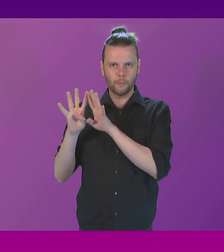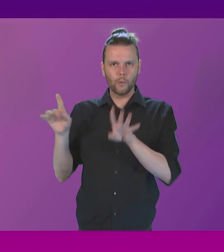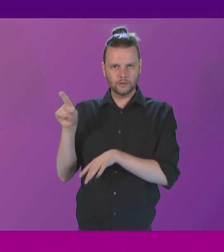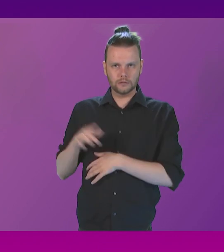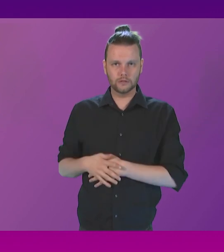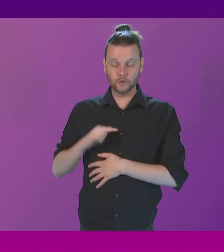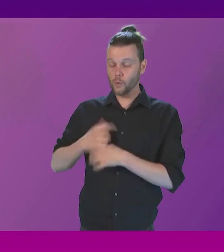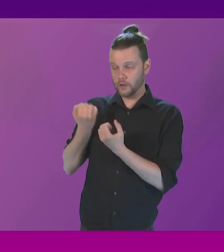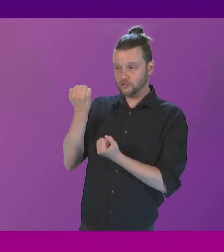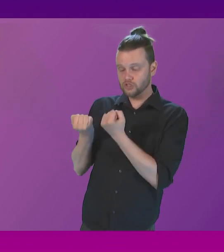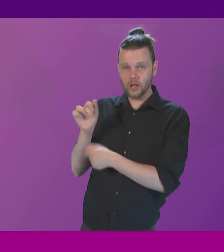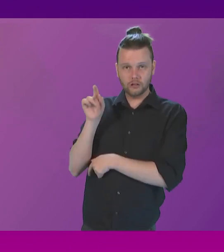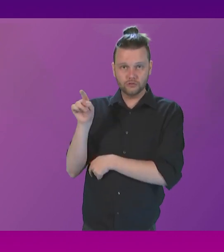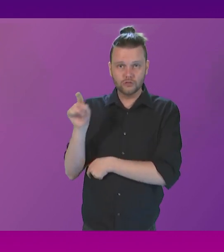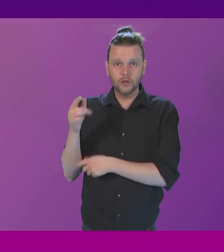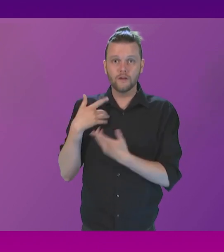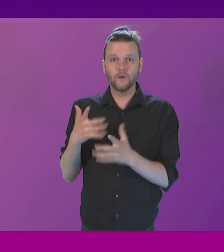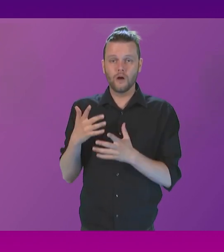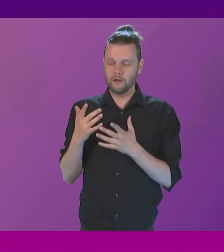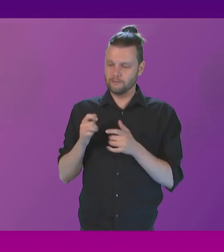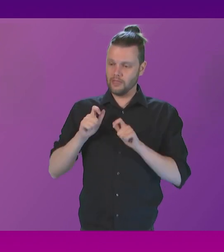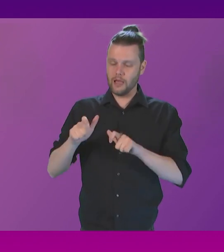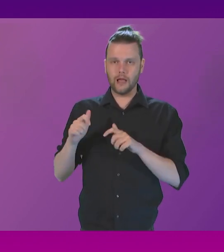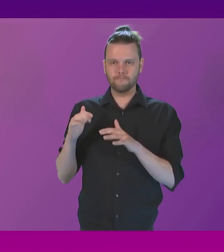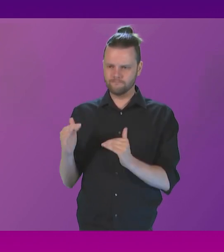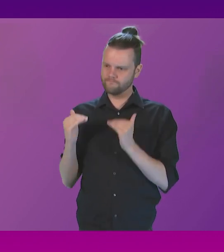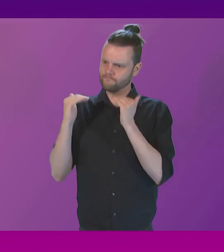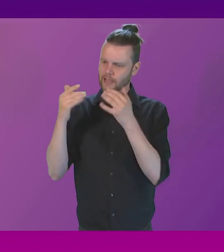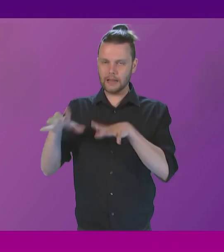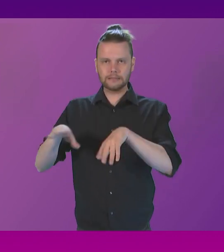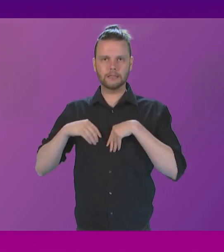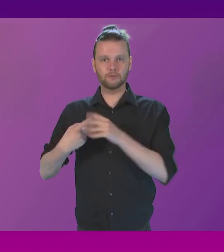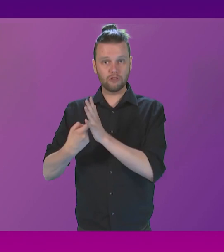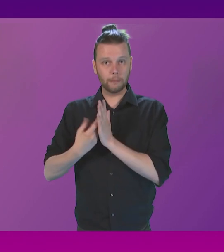judge the board on the extent to which it steps up, accepts the recommendations and